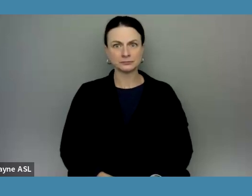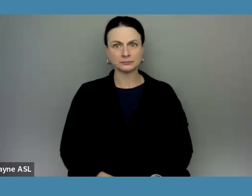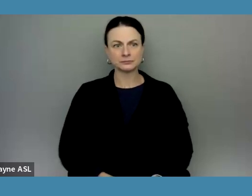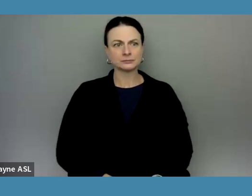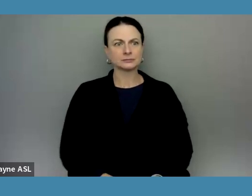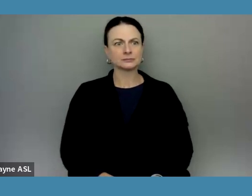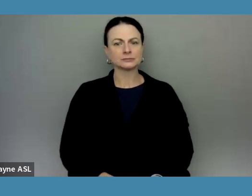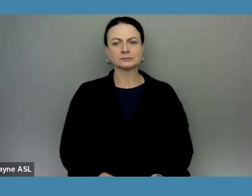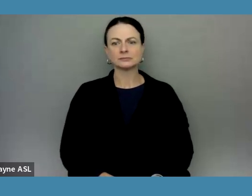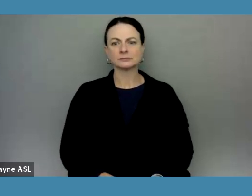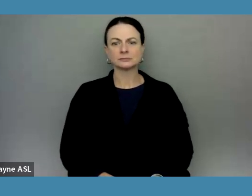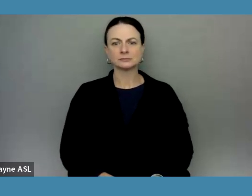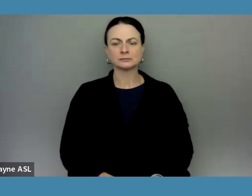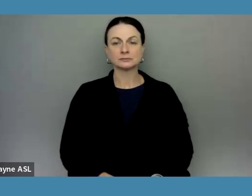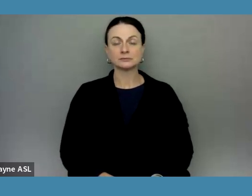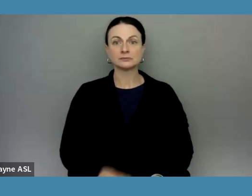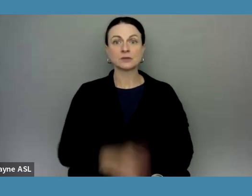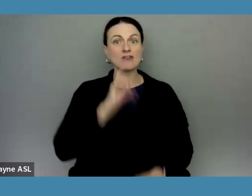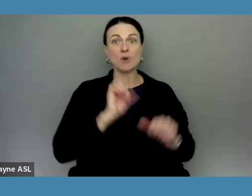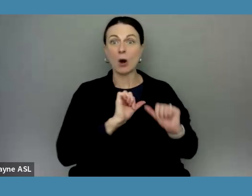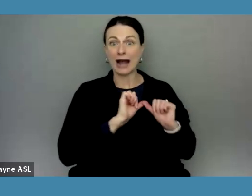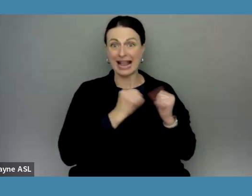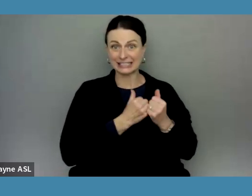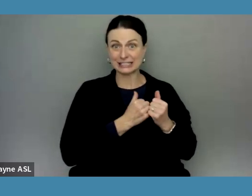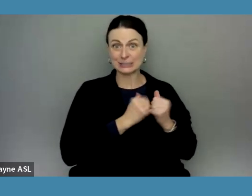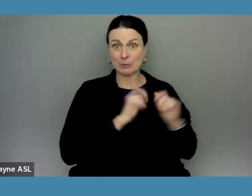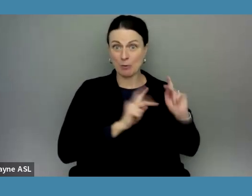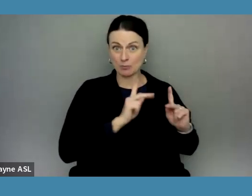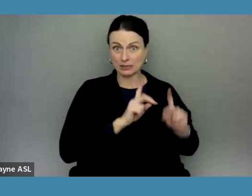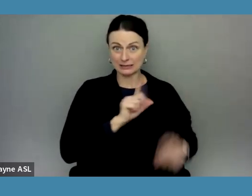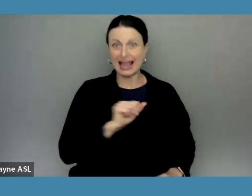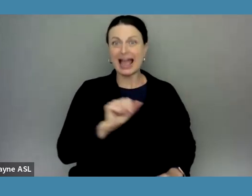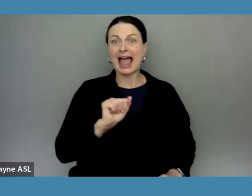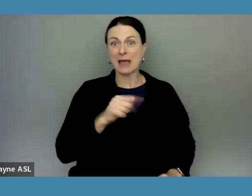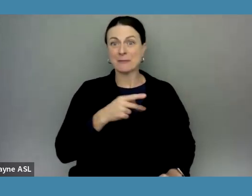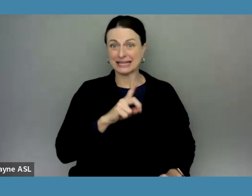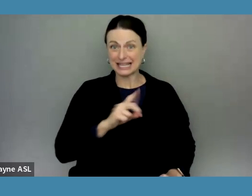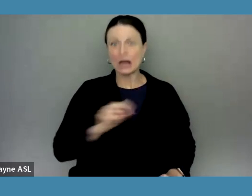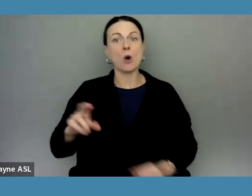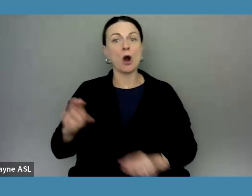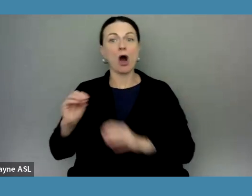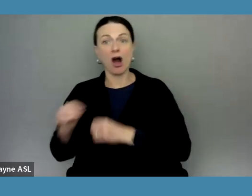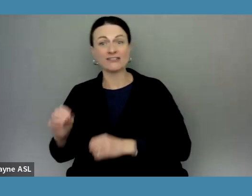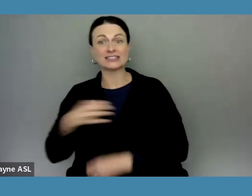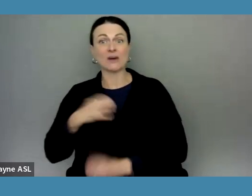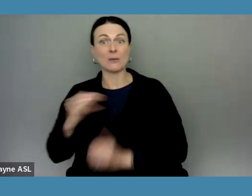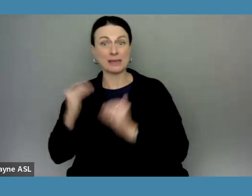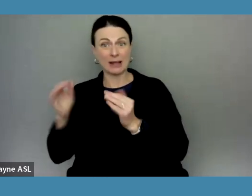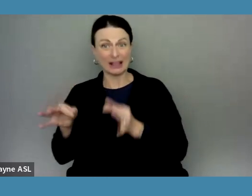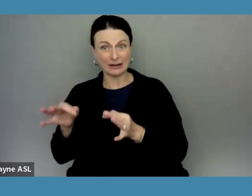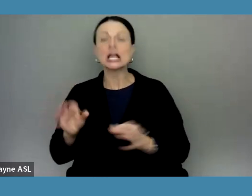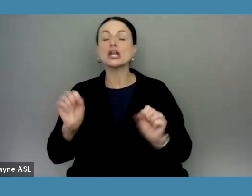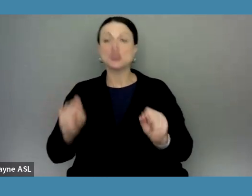For Agency for Persons with Disabilities or Office of Appeal hearings, you can request either an in-person